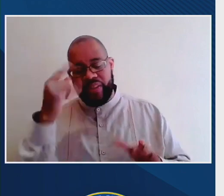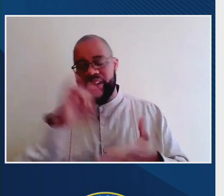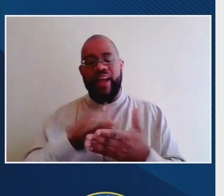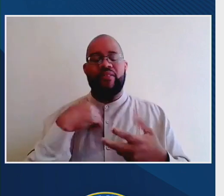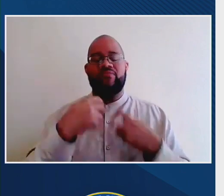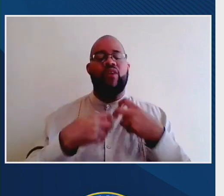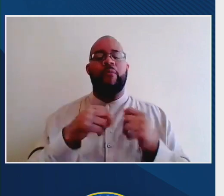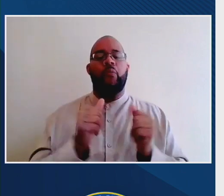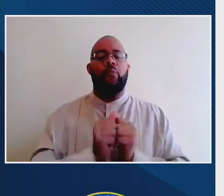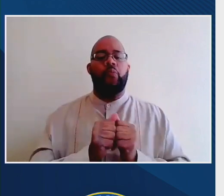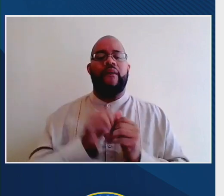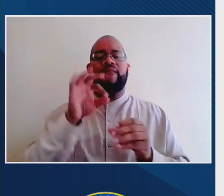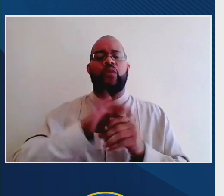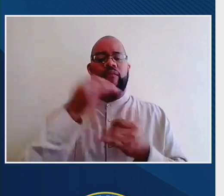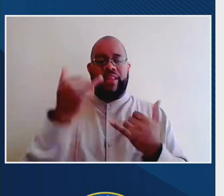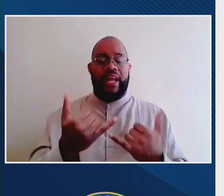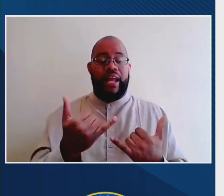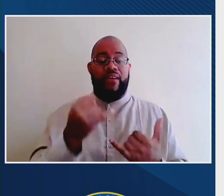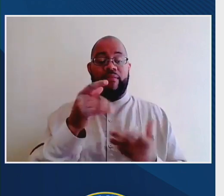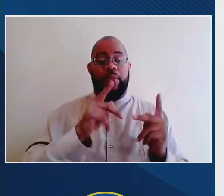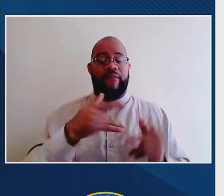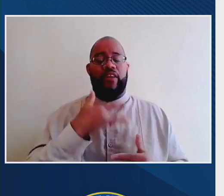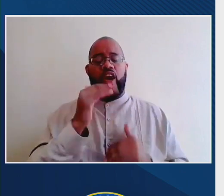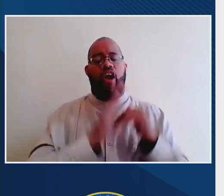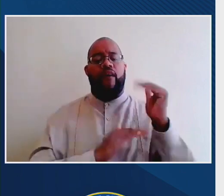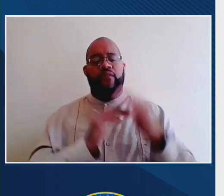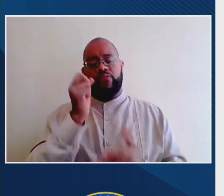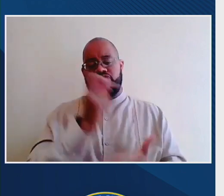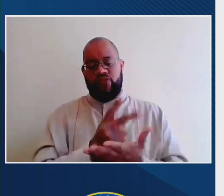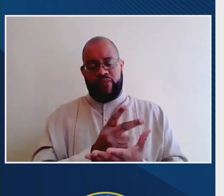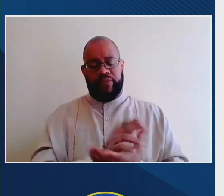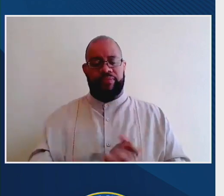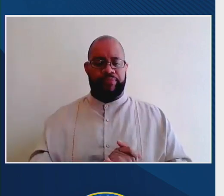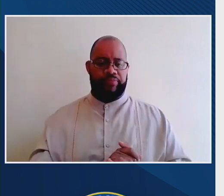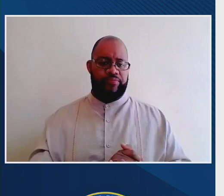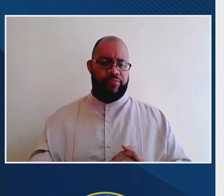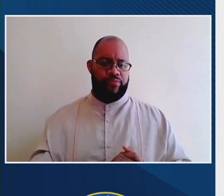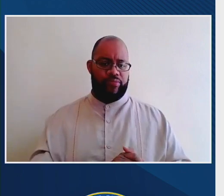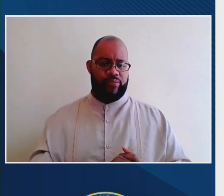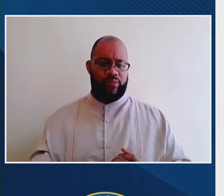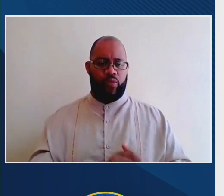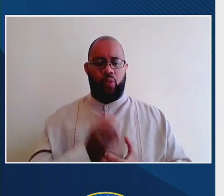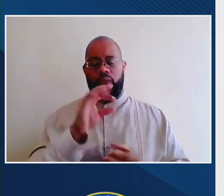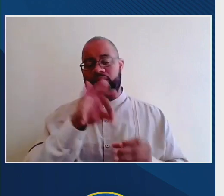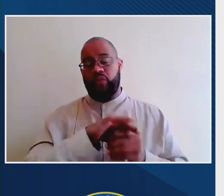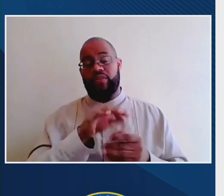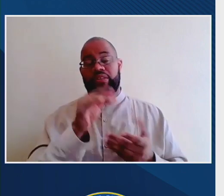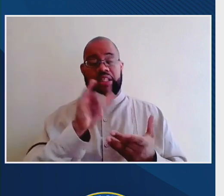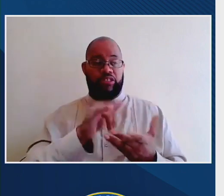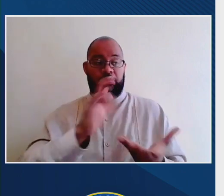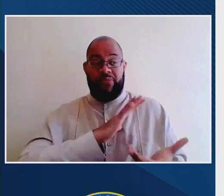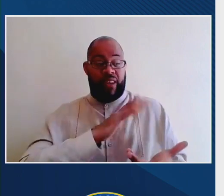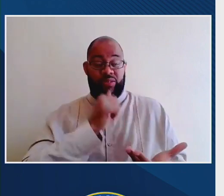voting on that now if people feel comfortable approving it or voting on it, that would be fine. I don't see any reason not to.